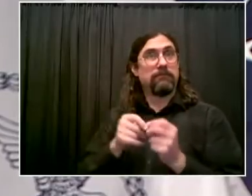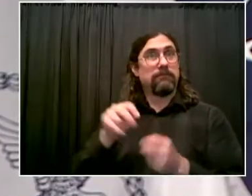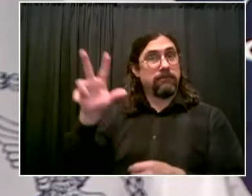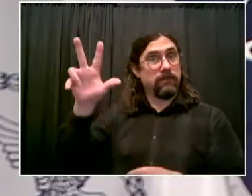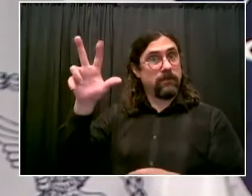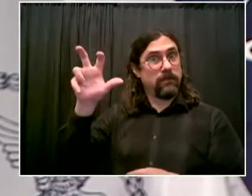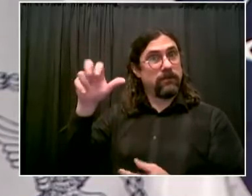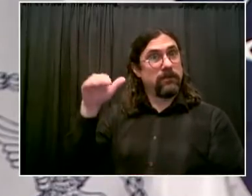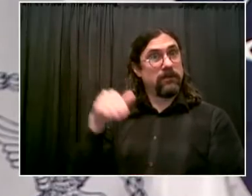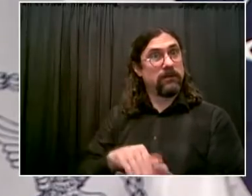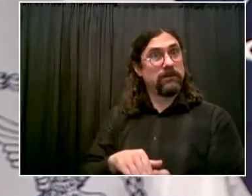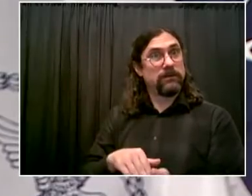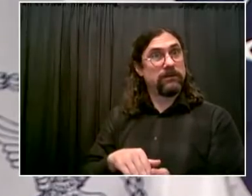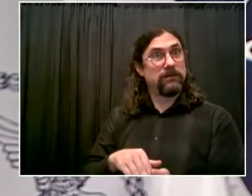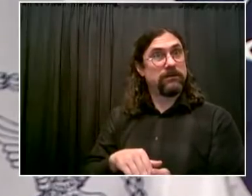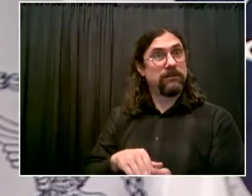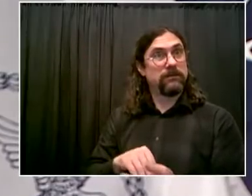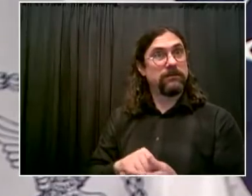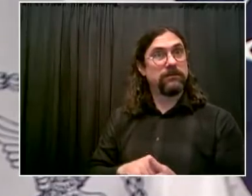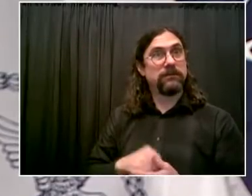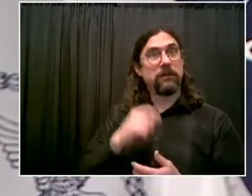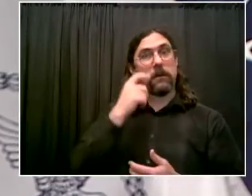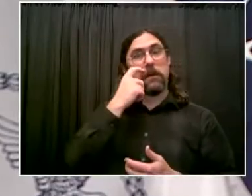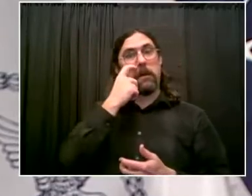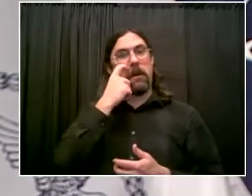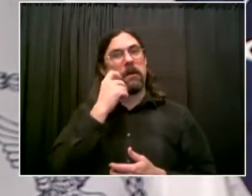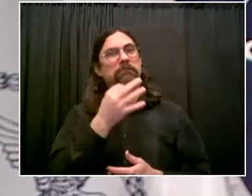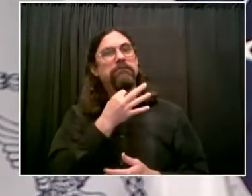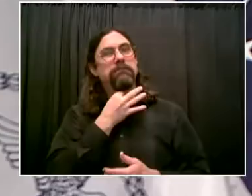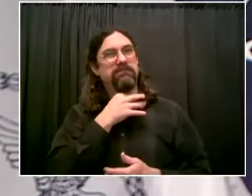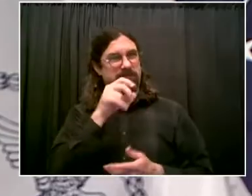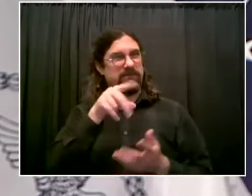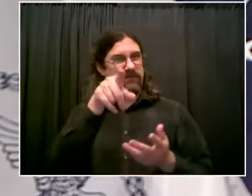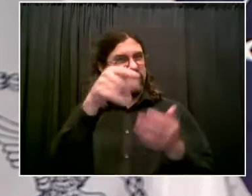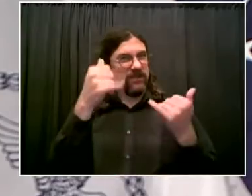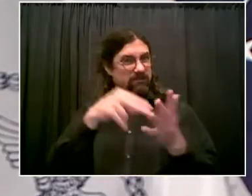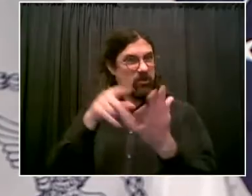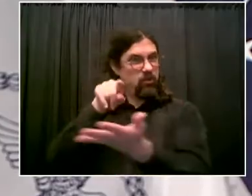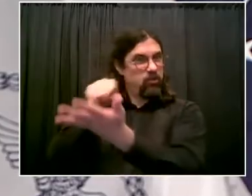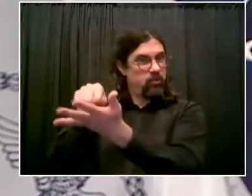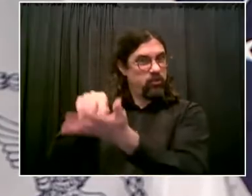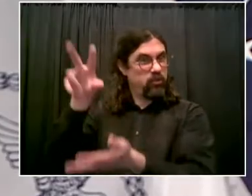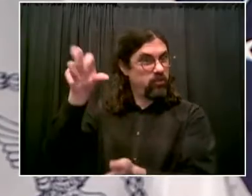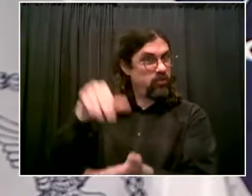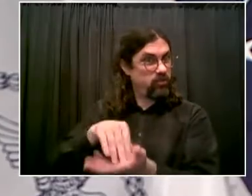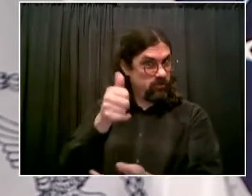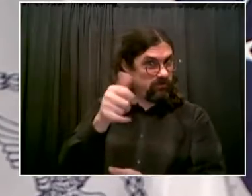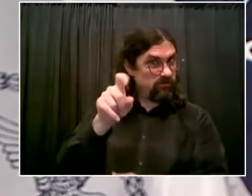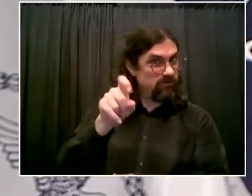IF THAT IS STILL THE PLAN AND ARE YOU PLANNING TO TRY TO APY THAT BACK BEFORE YOU